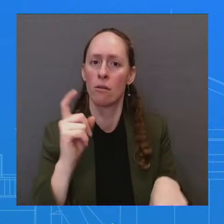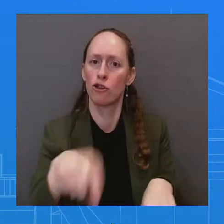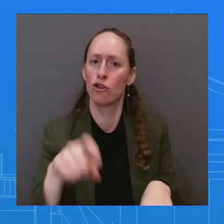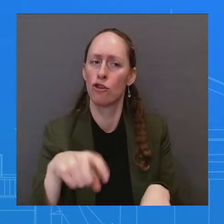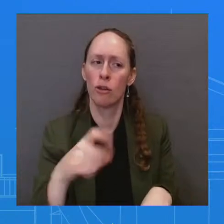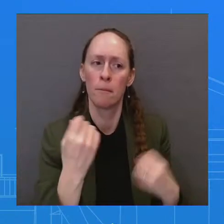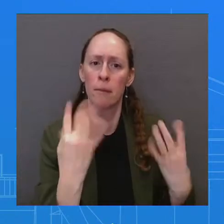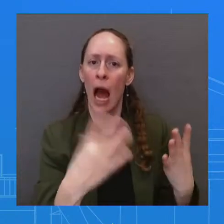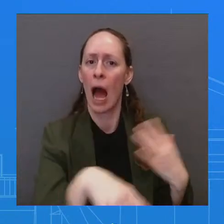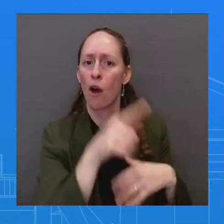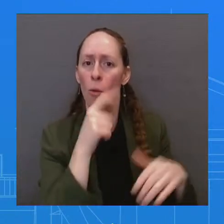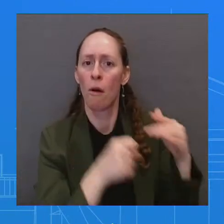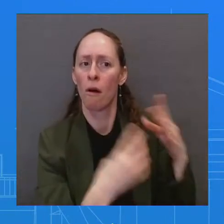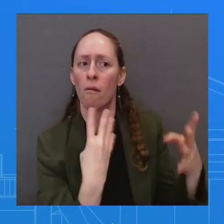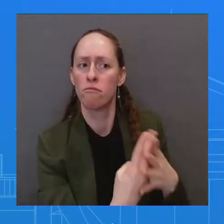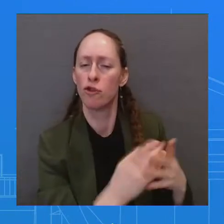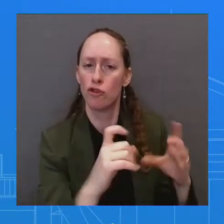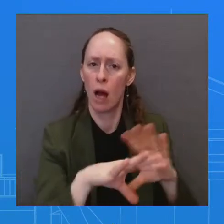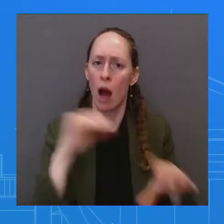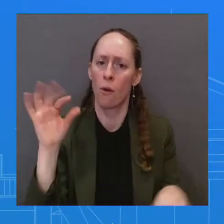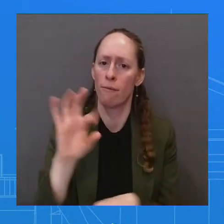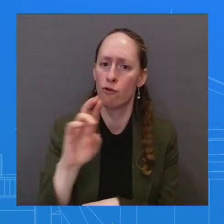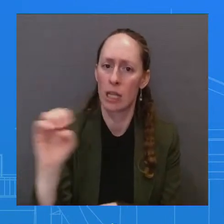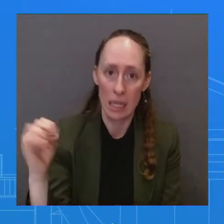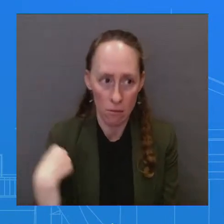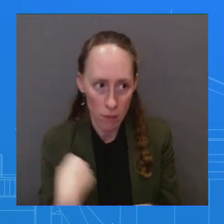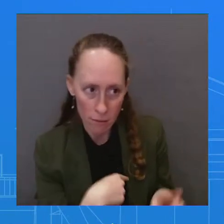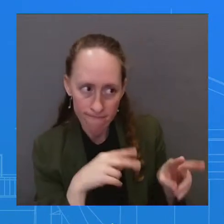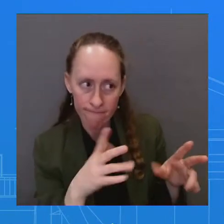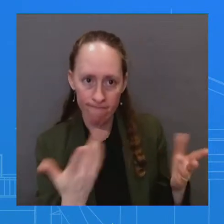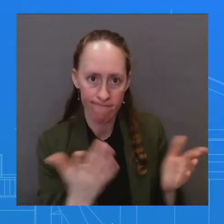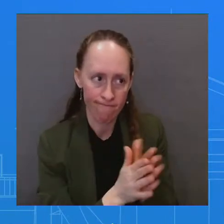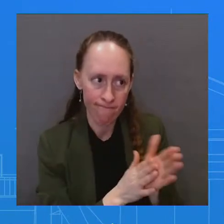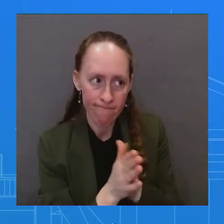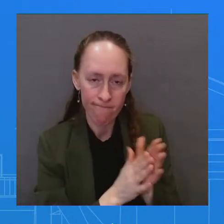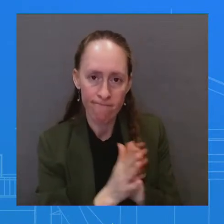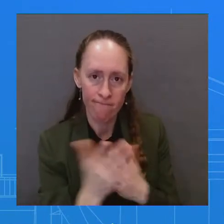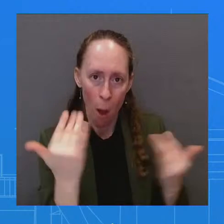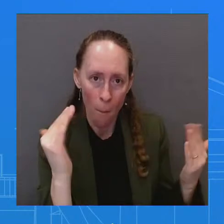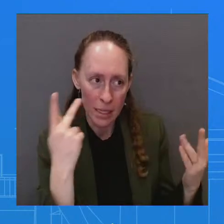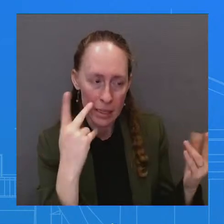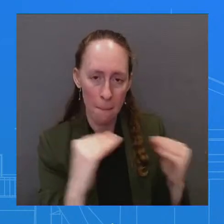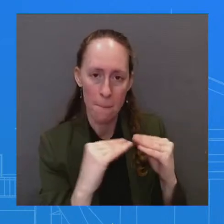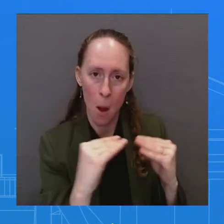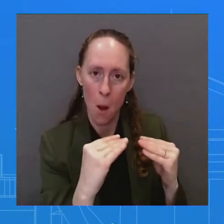As it -- as it has come out over the last three days, we don't really know until you get into the endgame